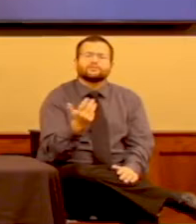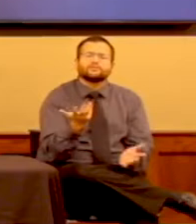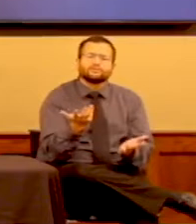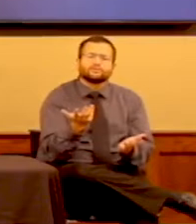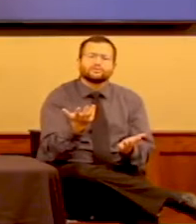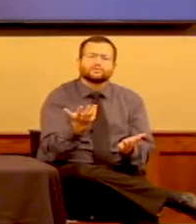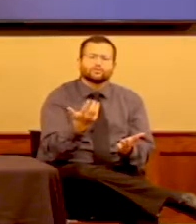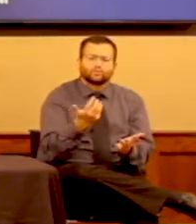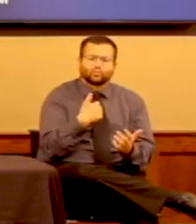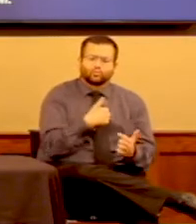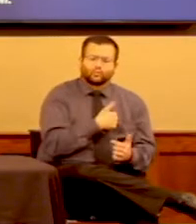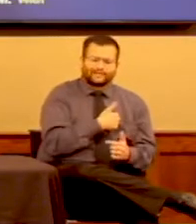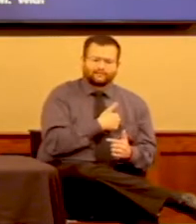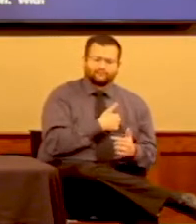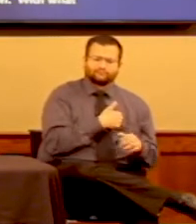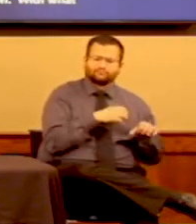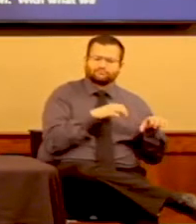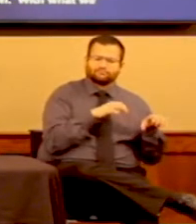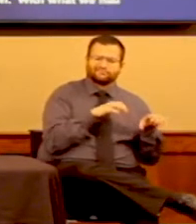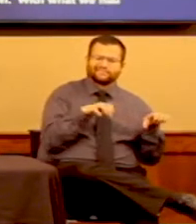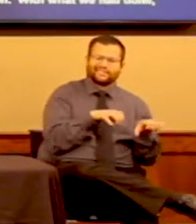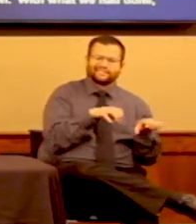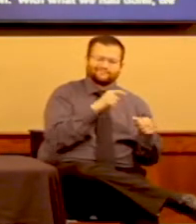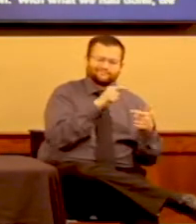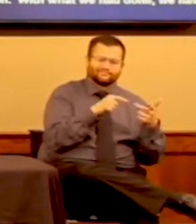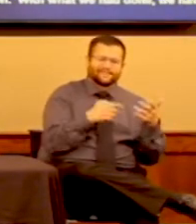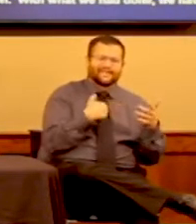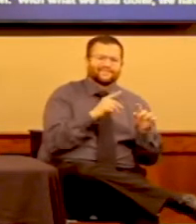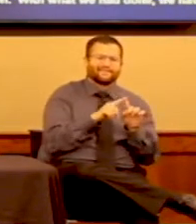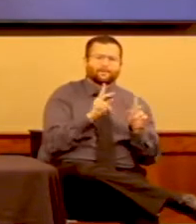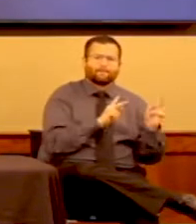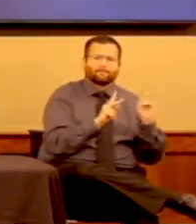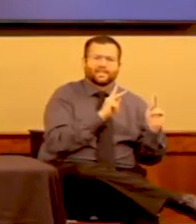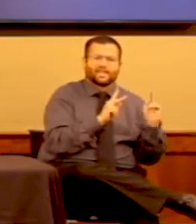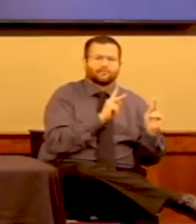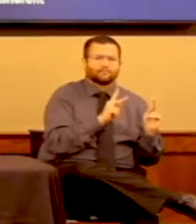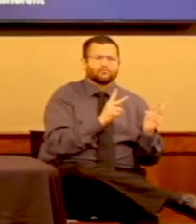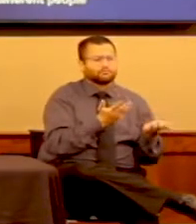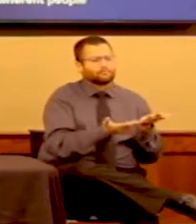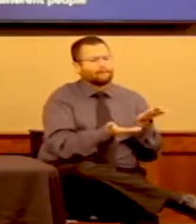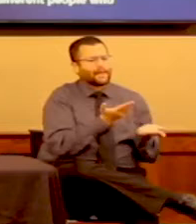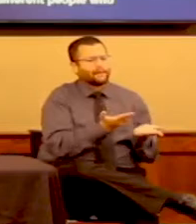have done we have a number of different